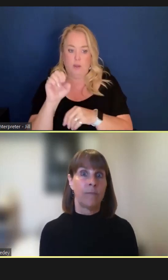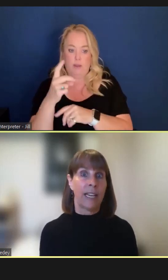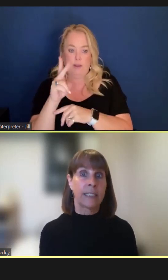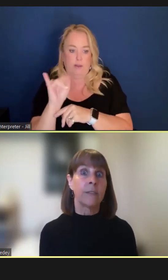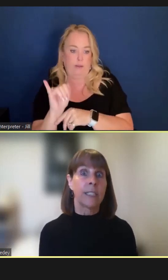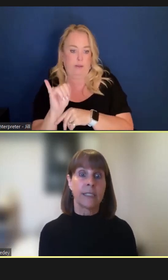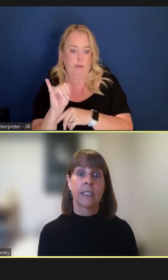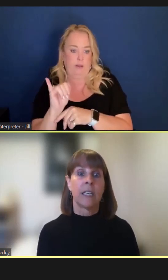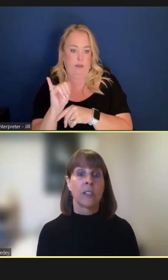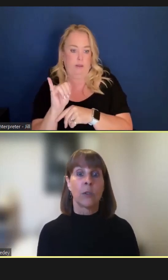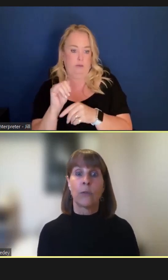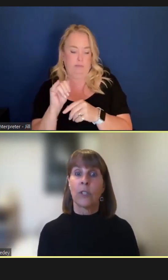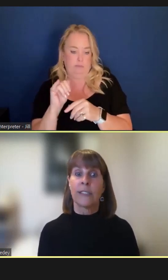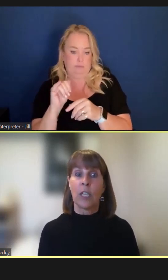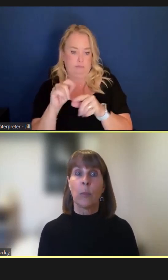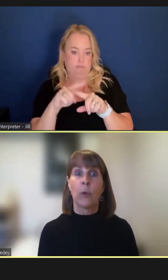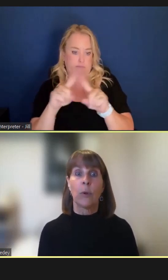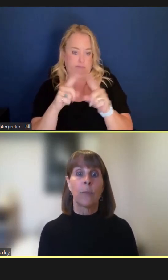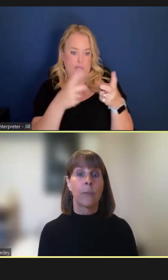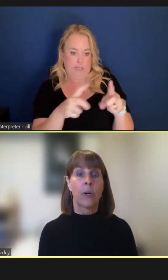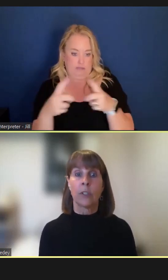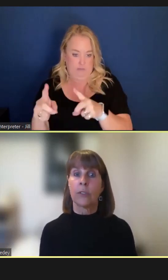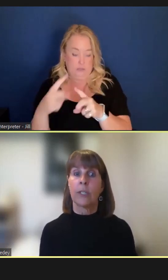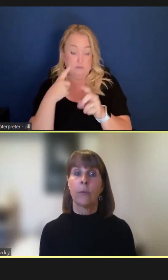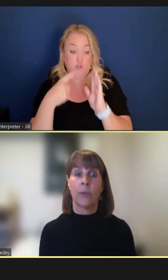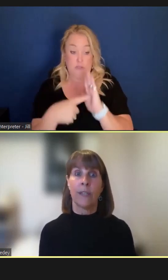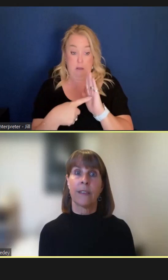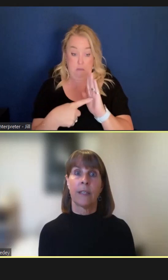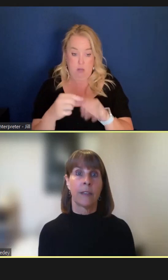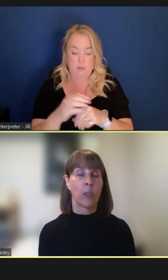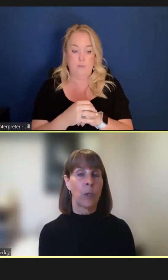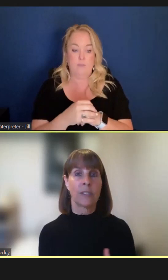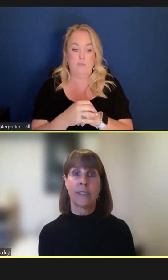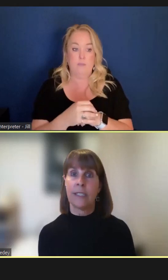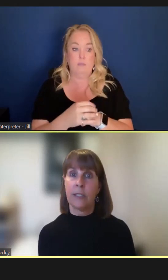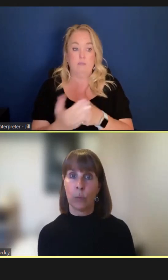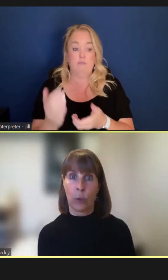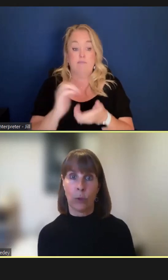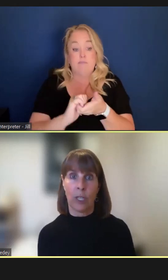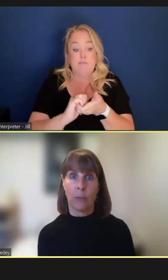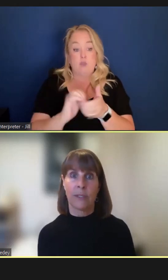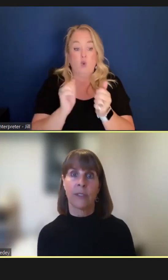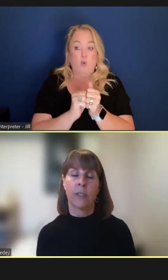activities so for example partnering with the part C programs that are in